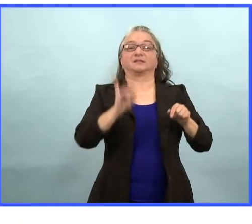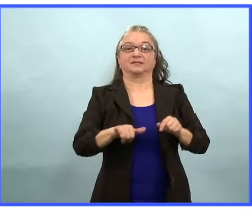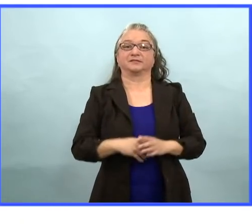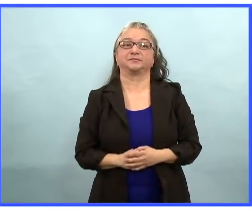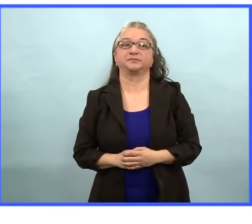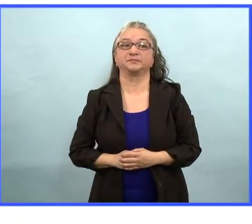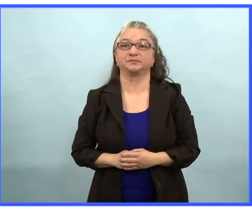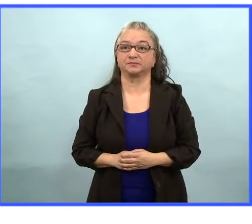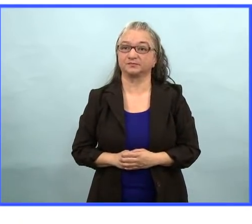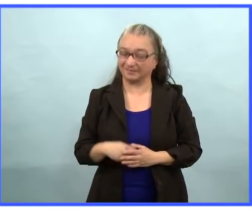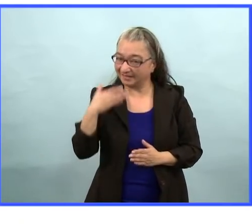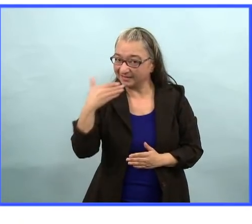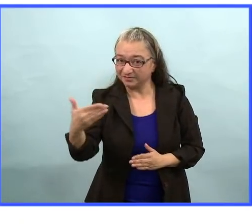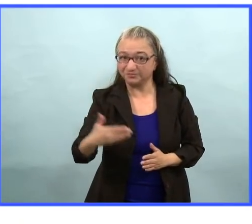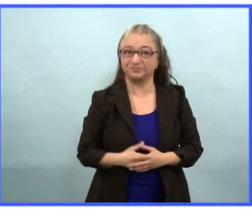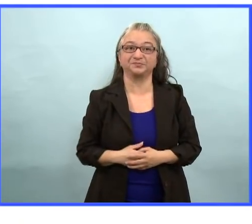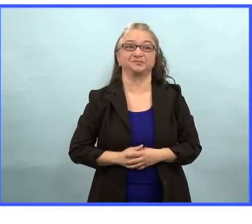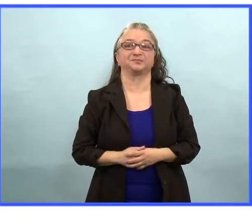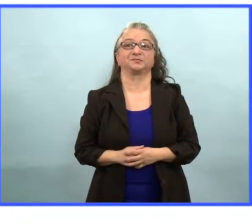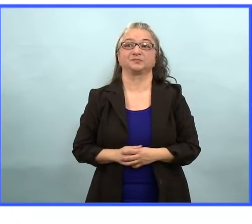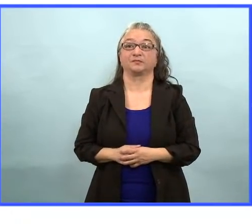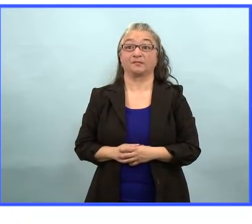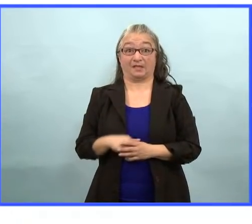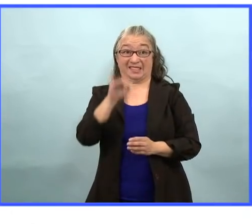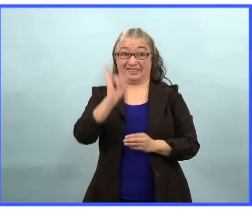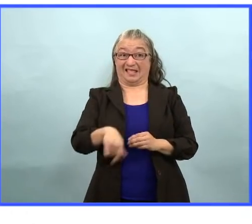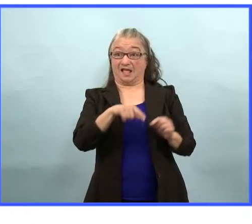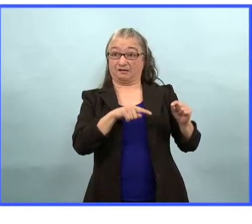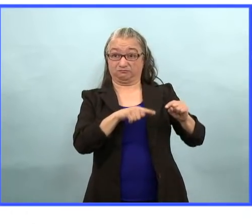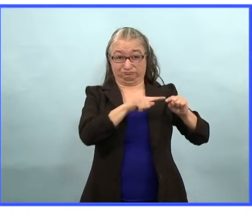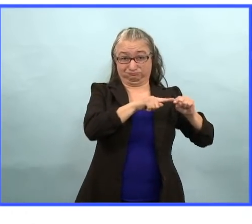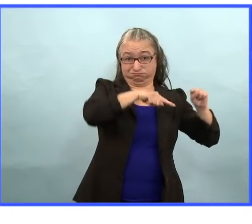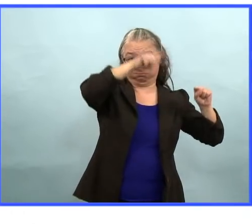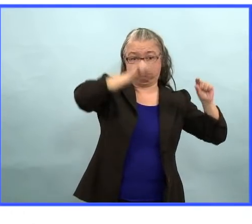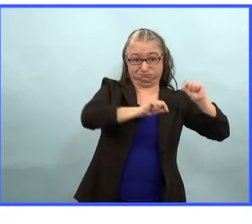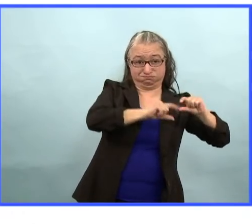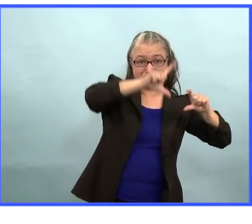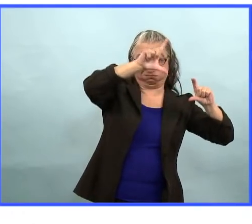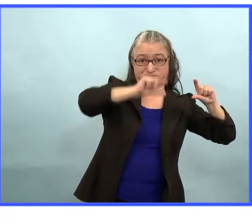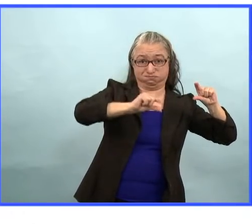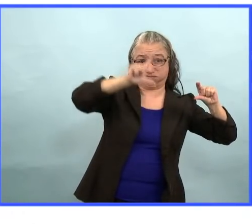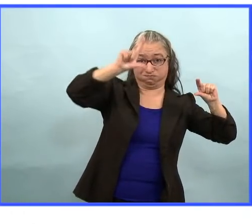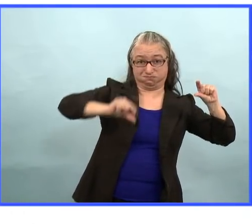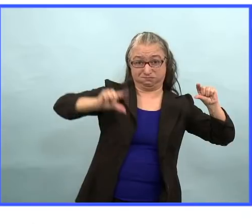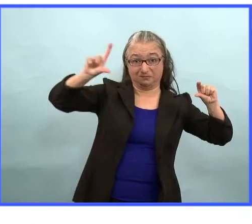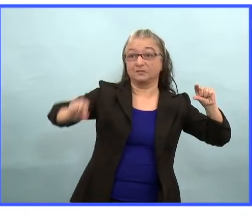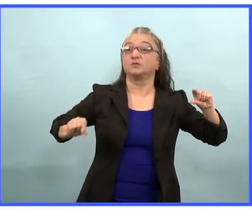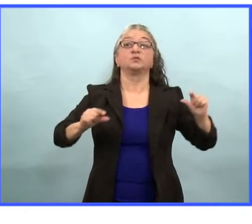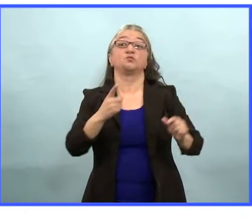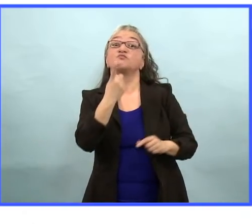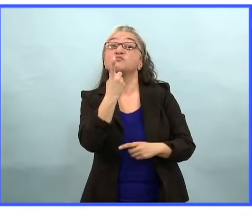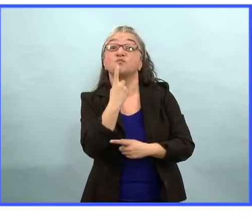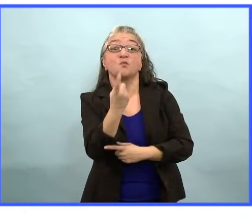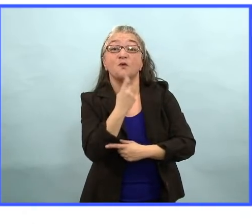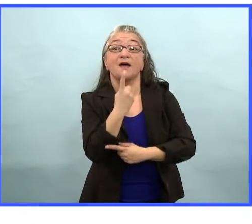thank you and so what we're looking at here is the red lines represent members of bypoc communities